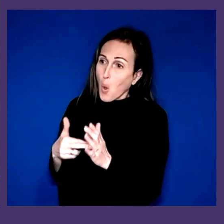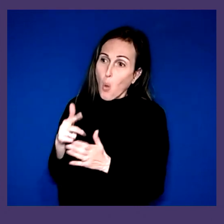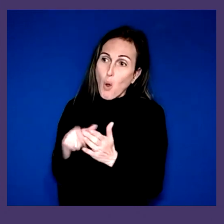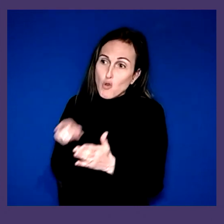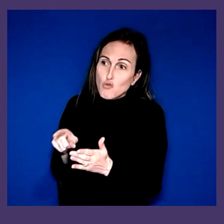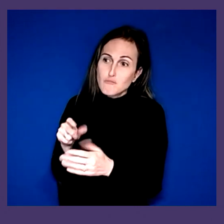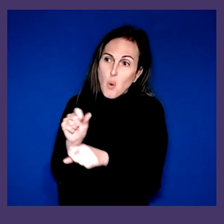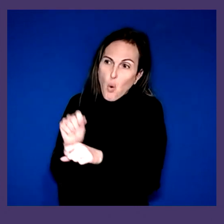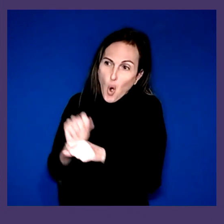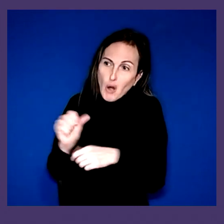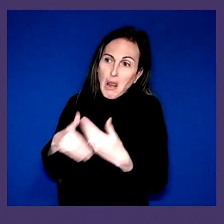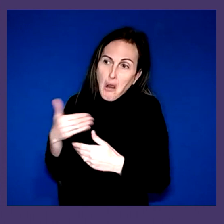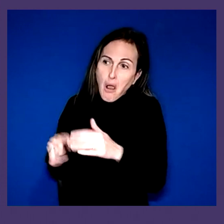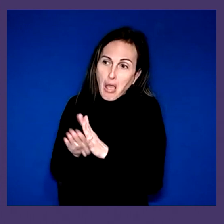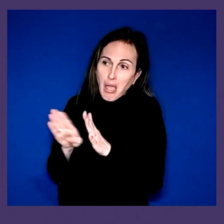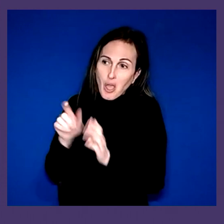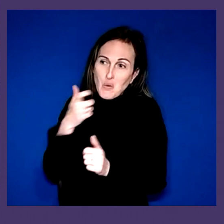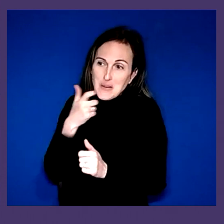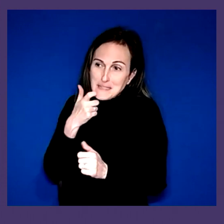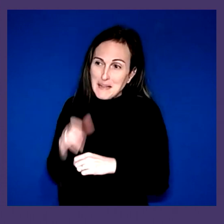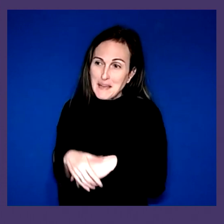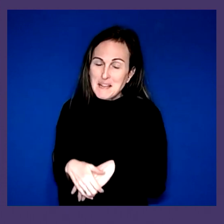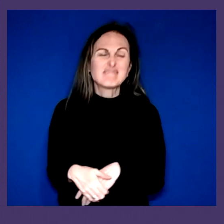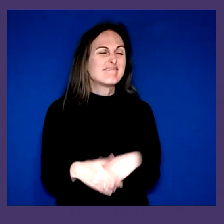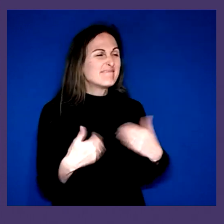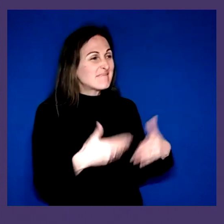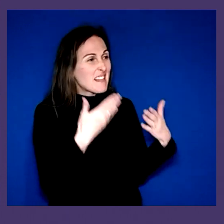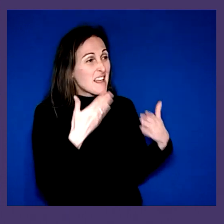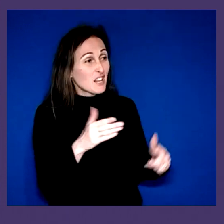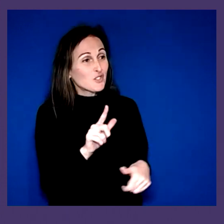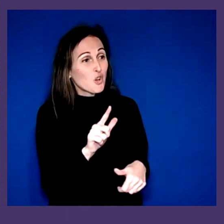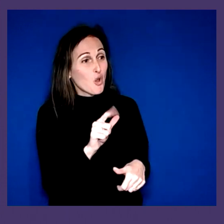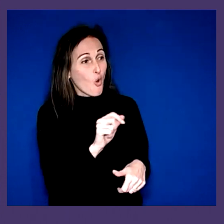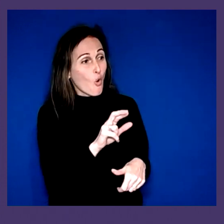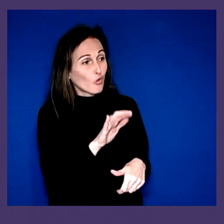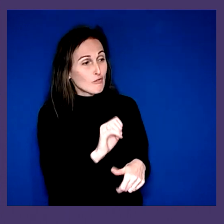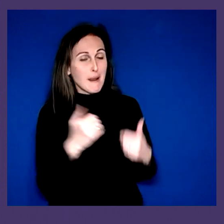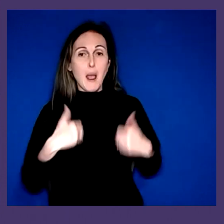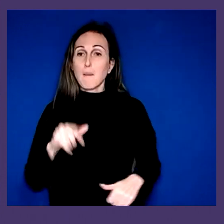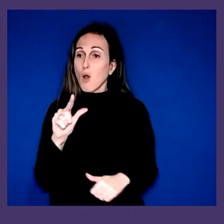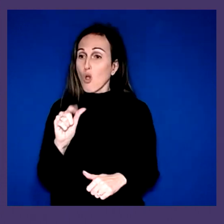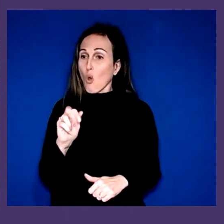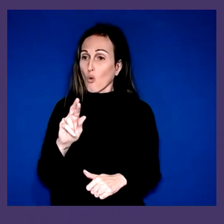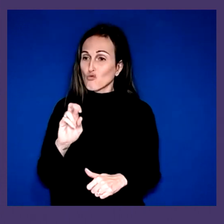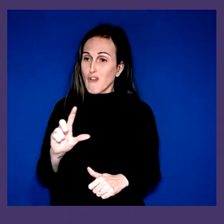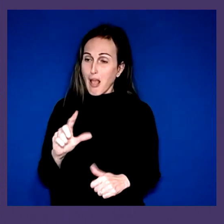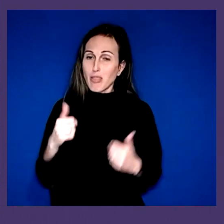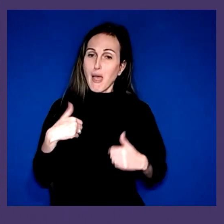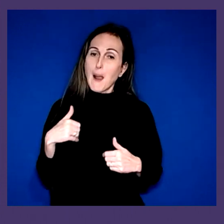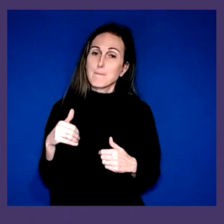Thanks, Laurie. I'm Laurel Christensen. I am the Chief Audiology Officer at GN Hearing.